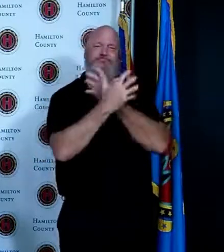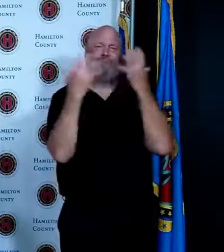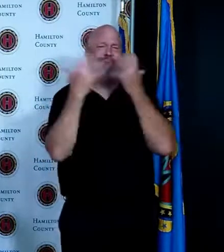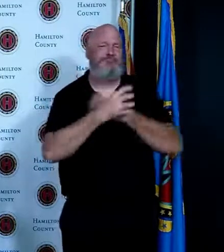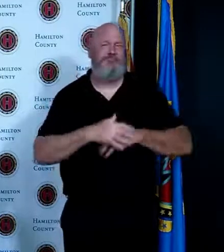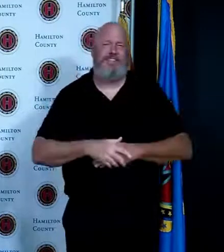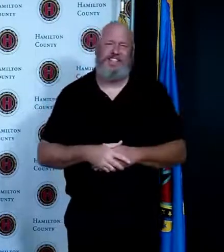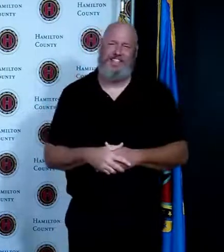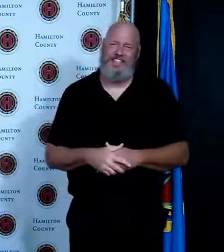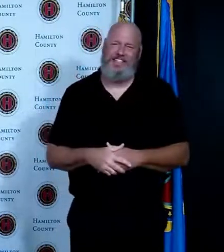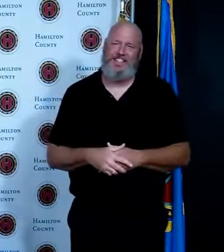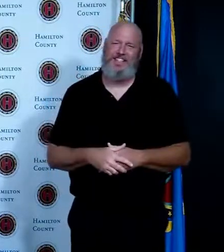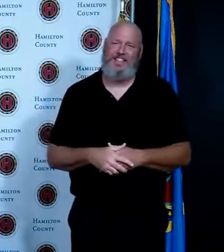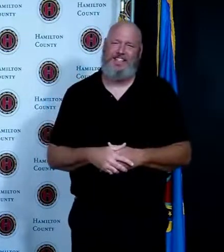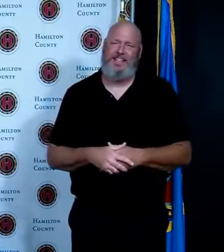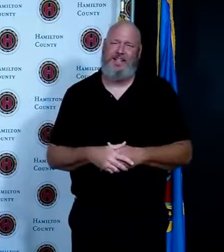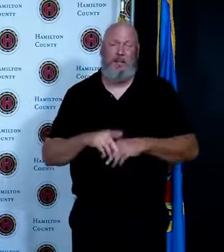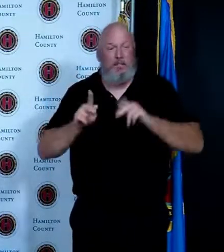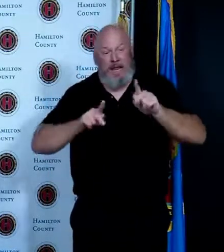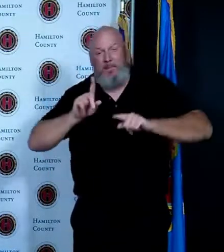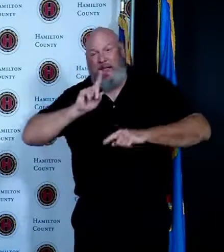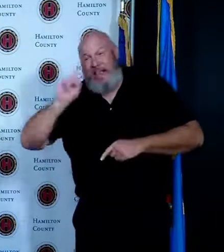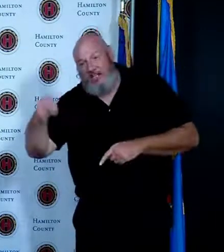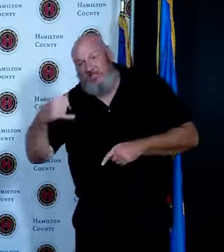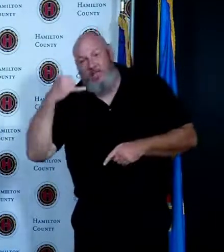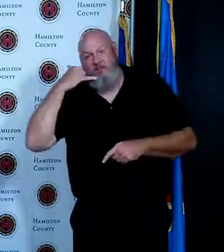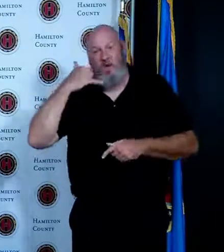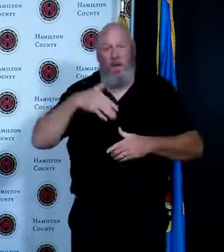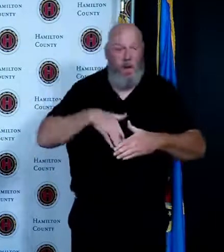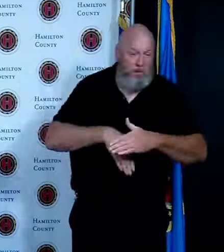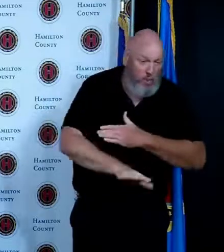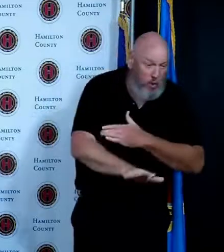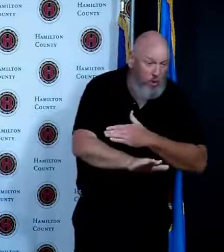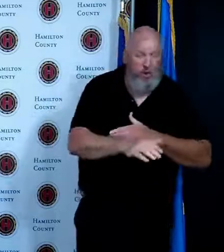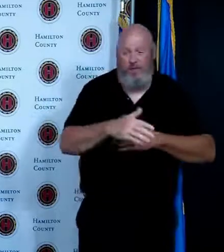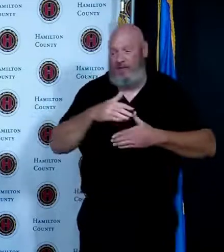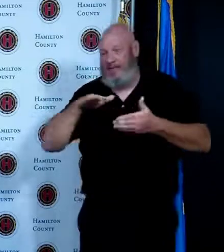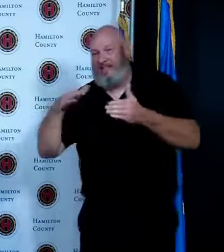death records are getting constant phone calls about Covid-19 related issues we